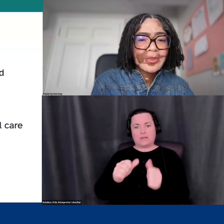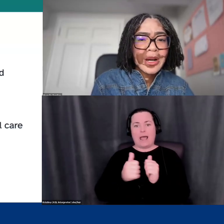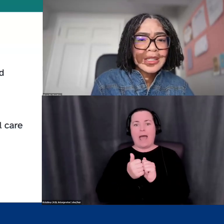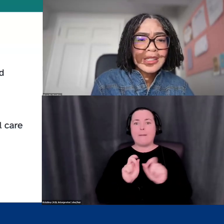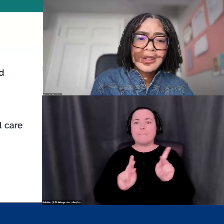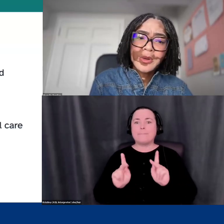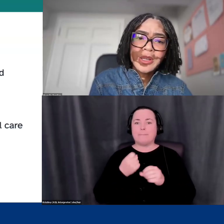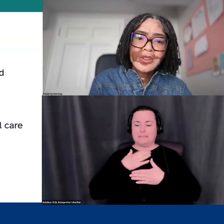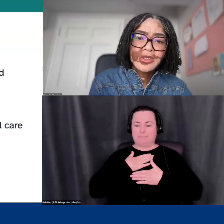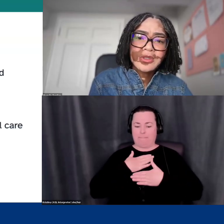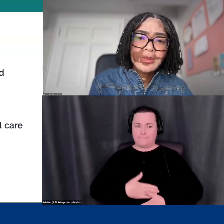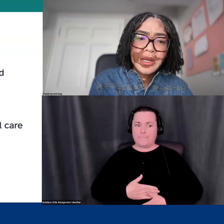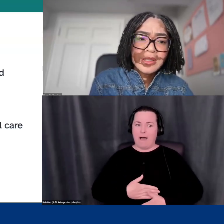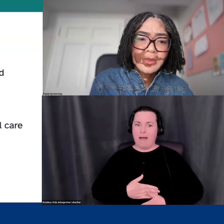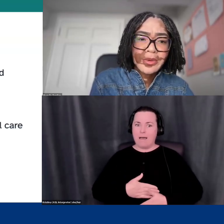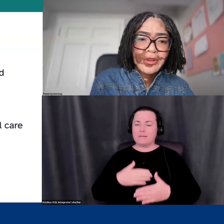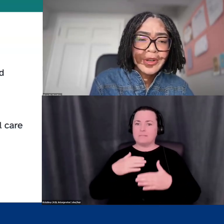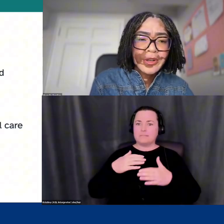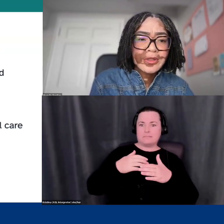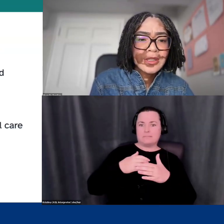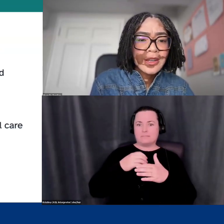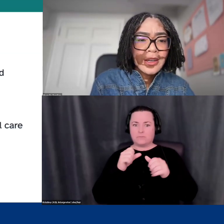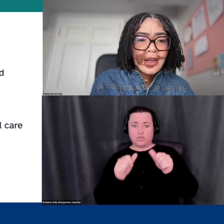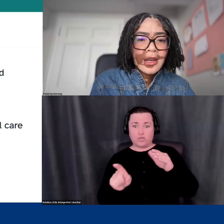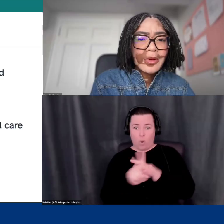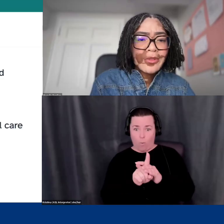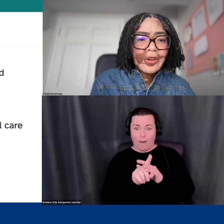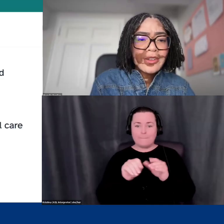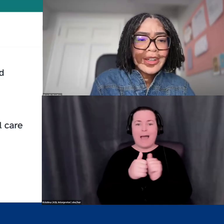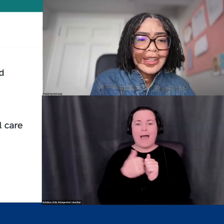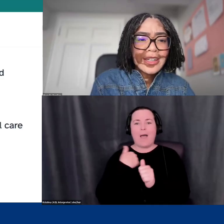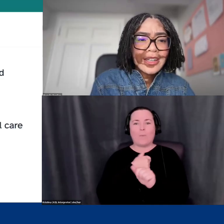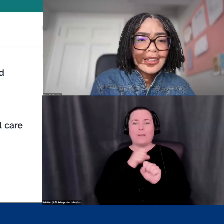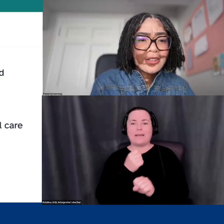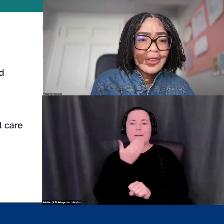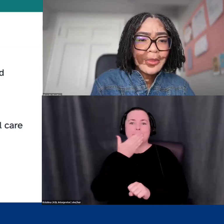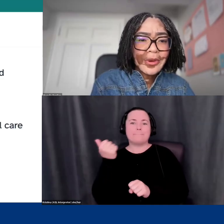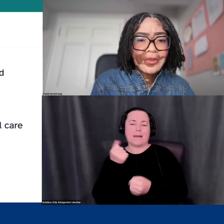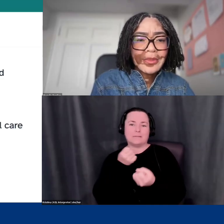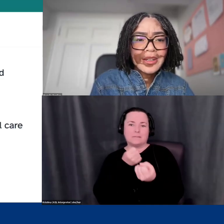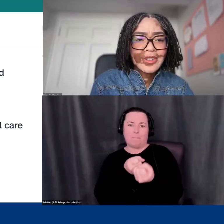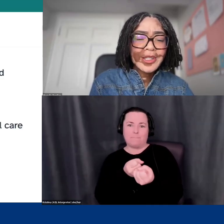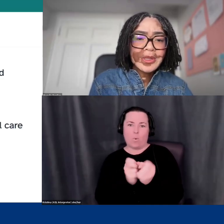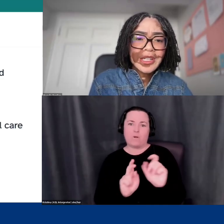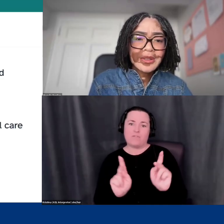this process and what we can do to best support folks. Before even getting to an appointment, transportation